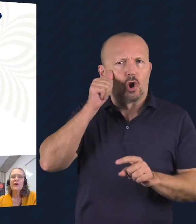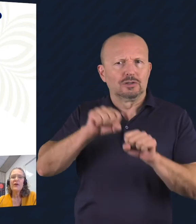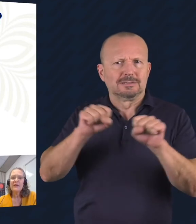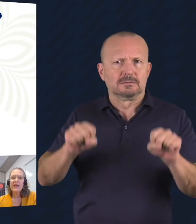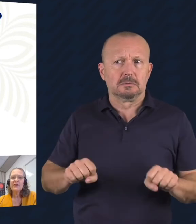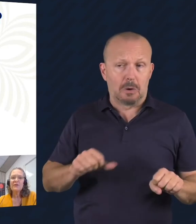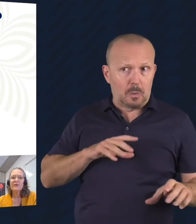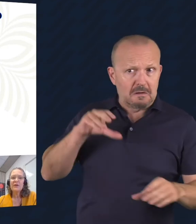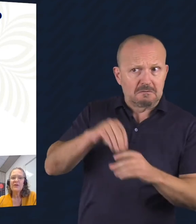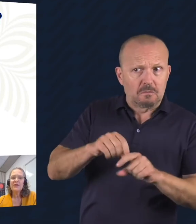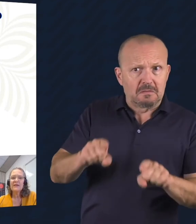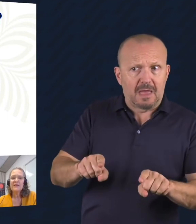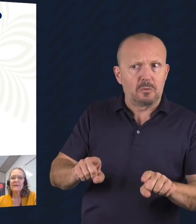of a National Knowledge System?